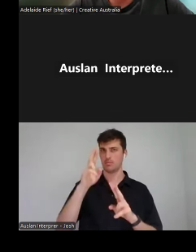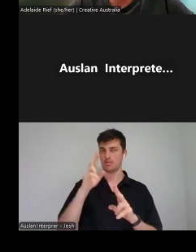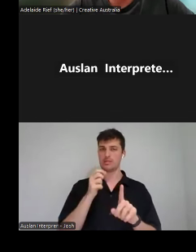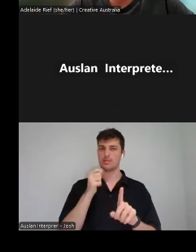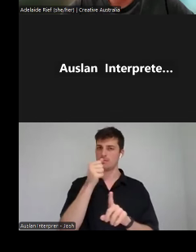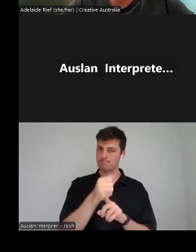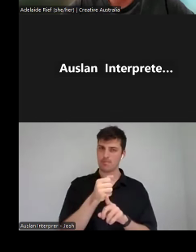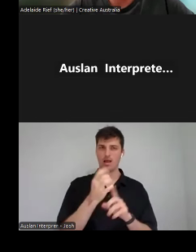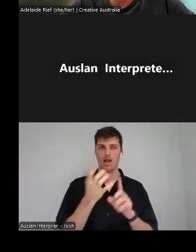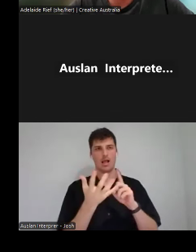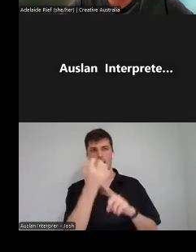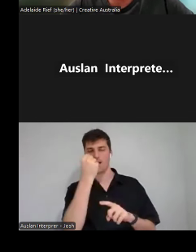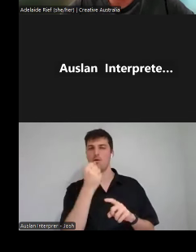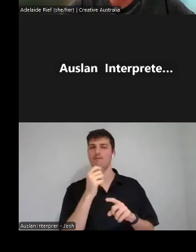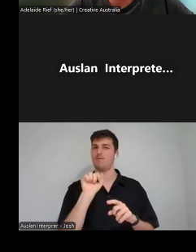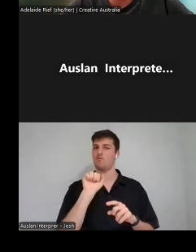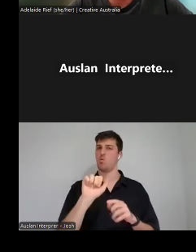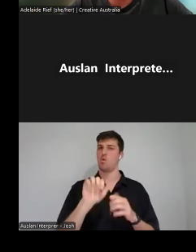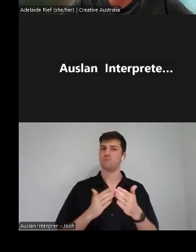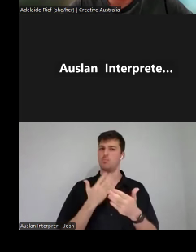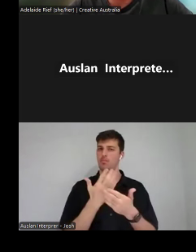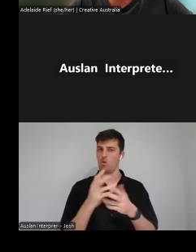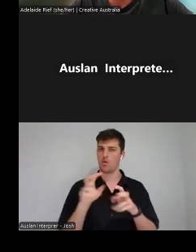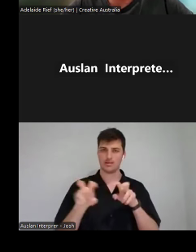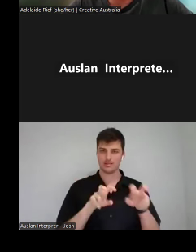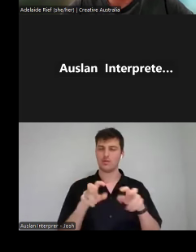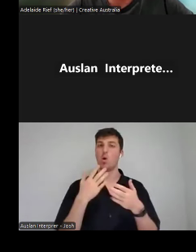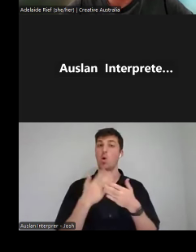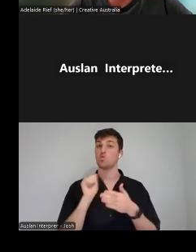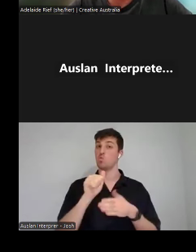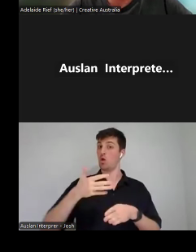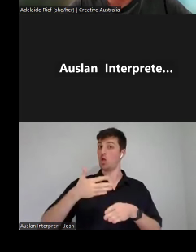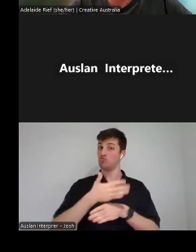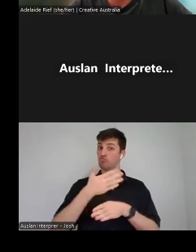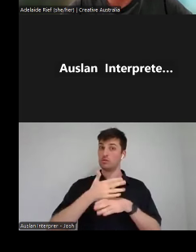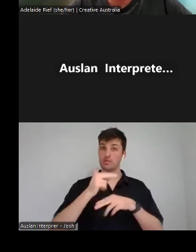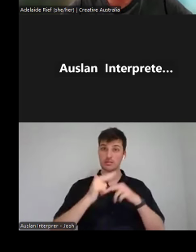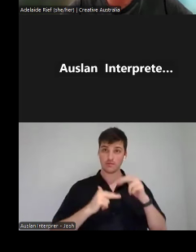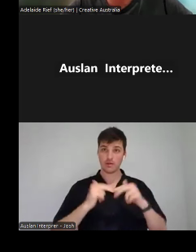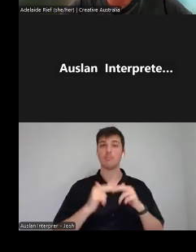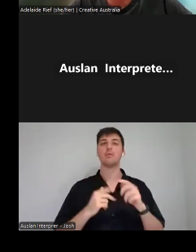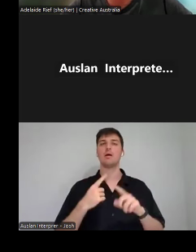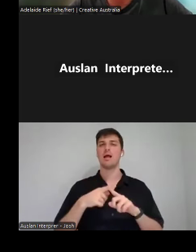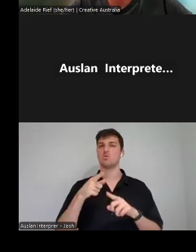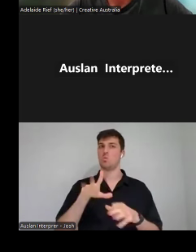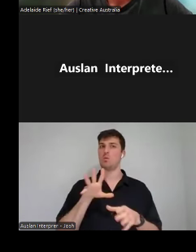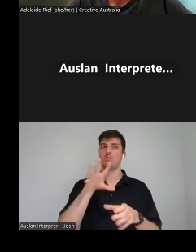development activities on your career development and your active engagement in arts and culture.